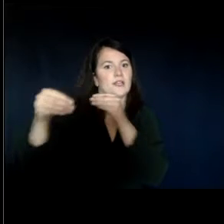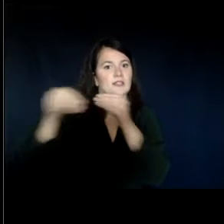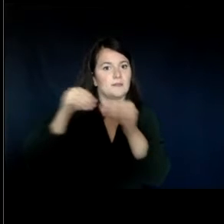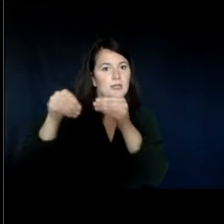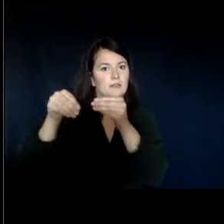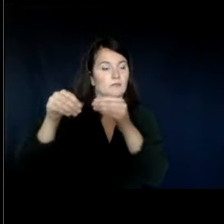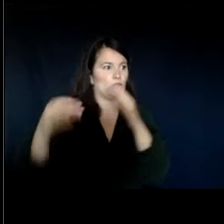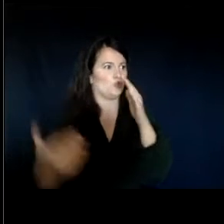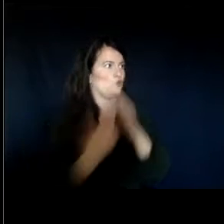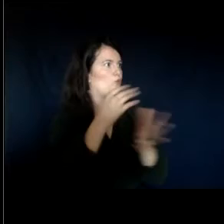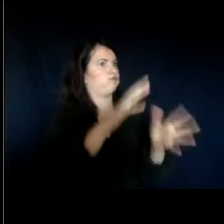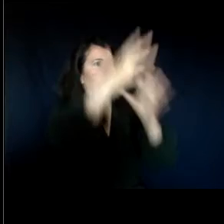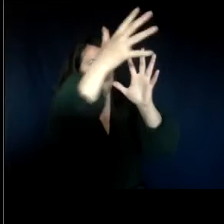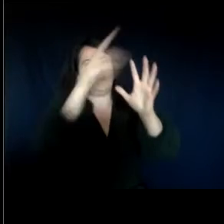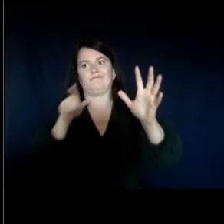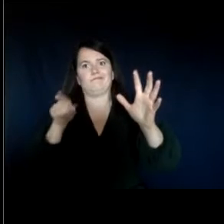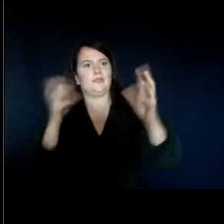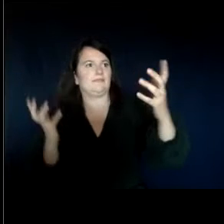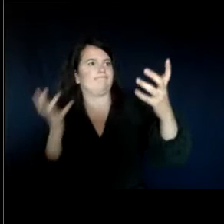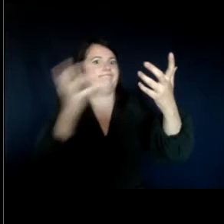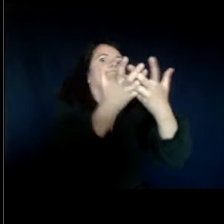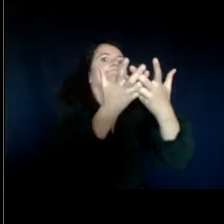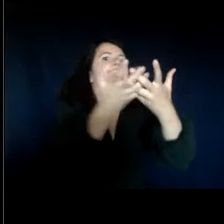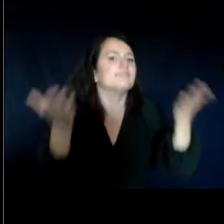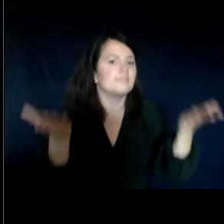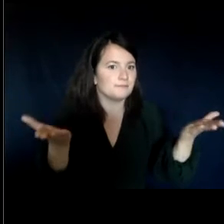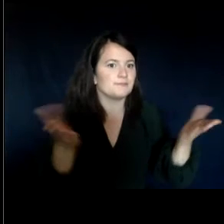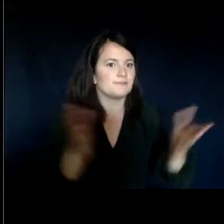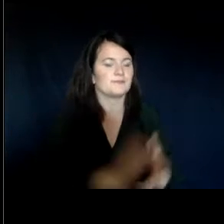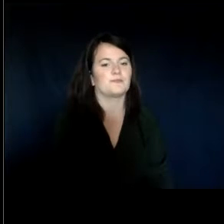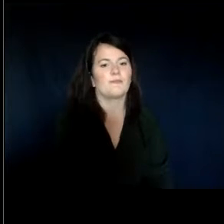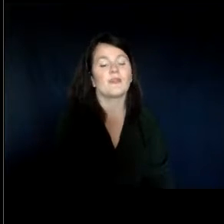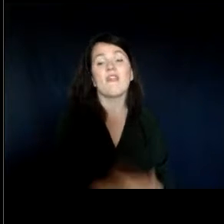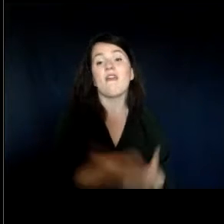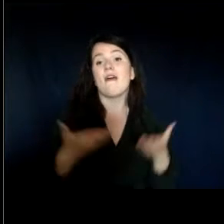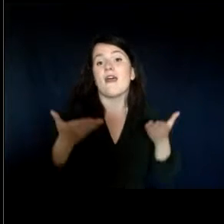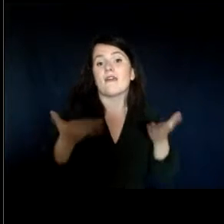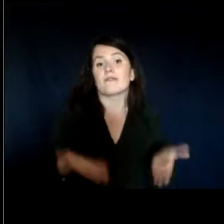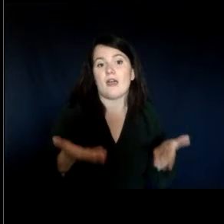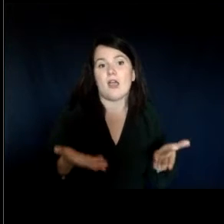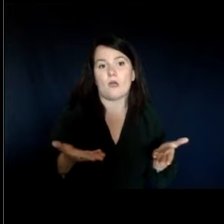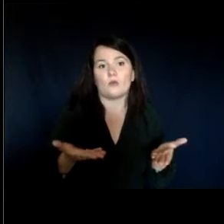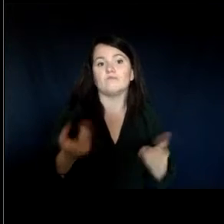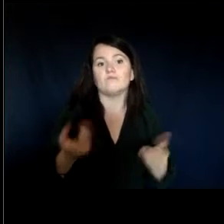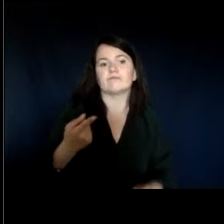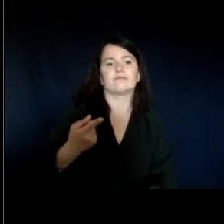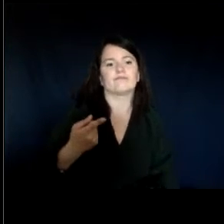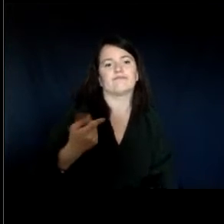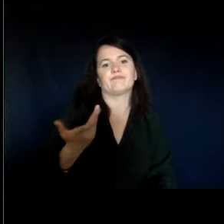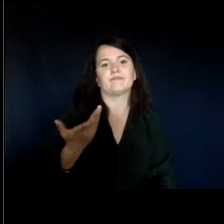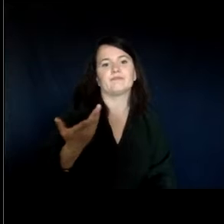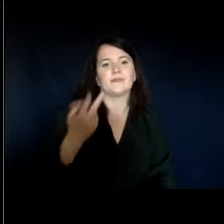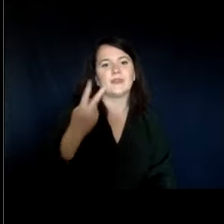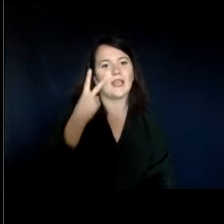We are now also faced with the recovery plan